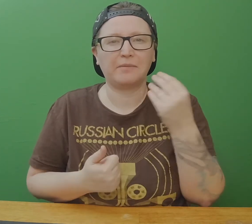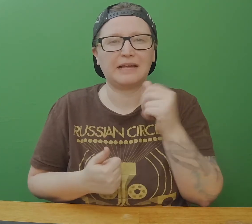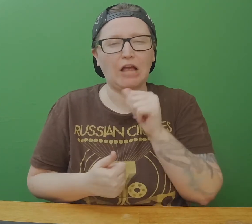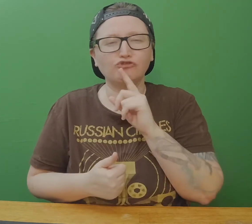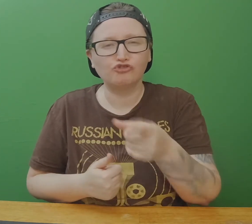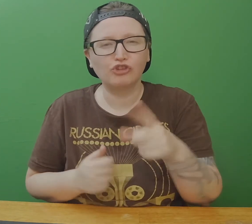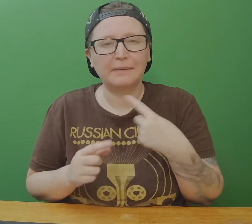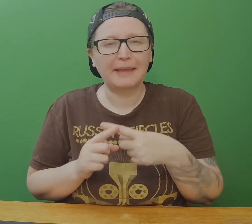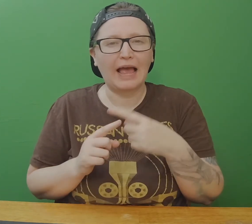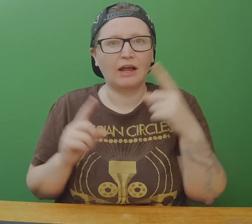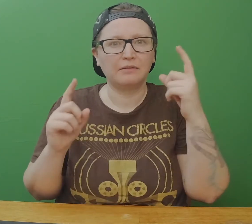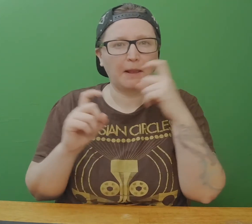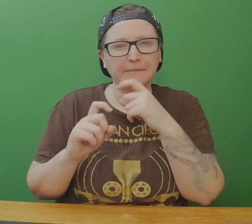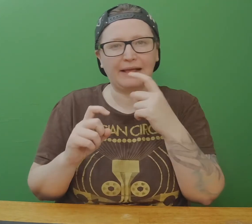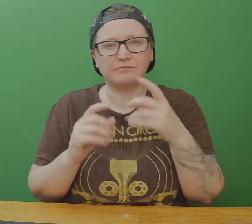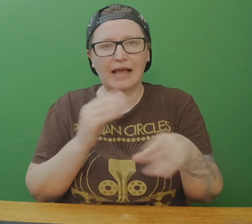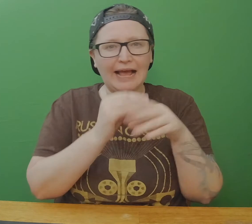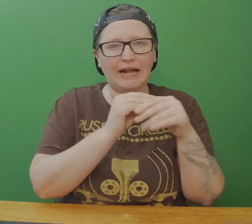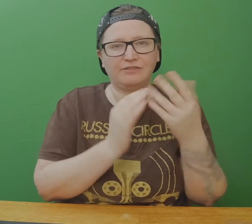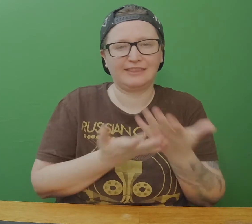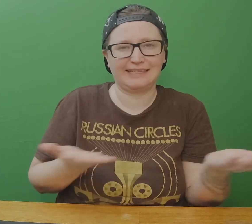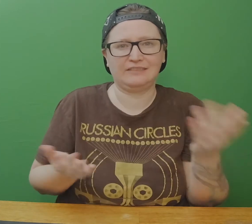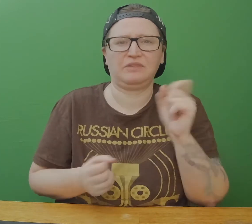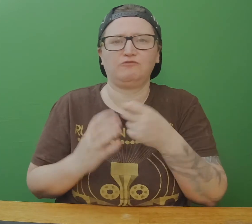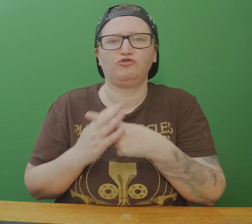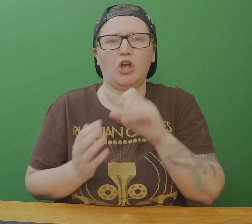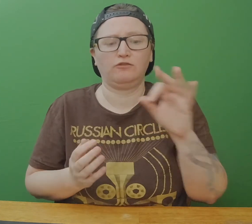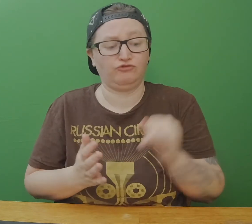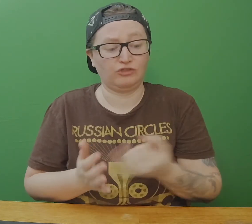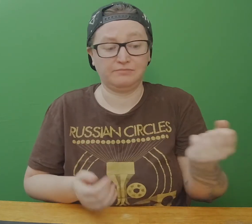all it is it's a newer game I'm not really sure if they're going to be adding in more